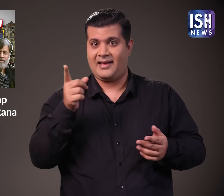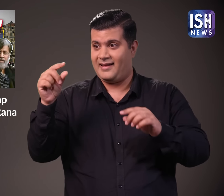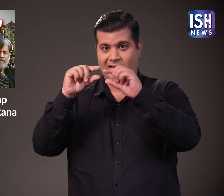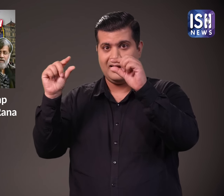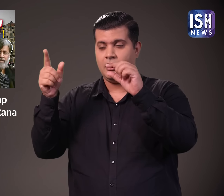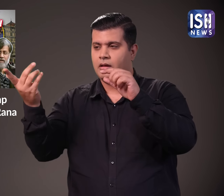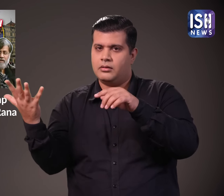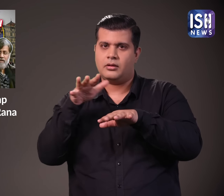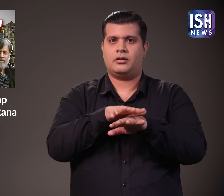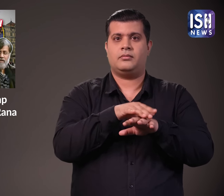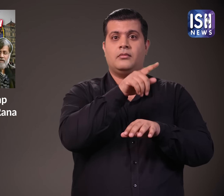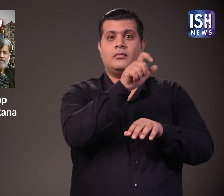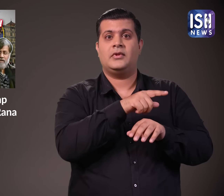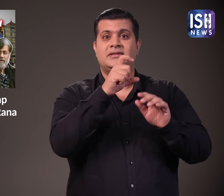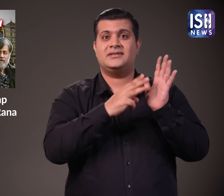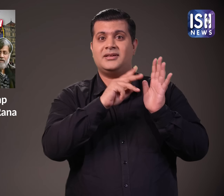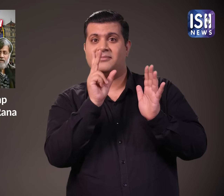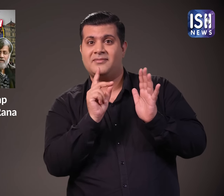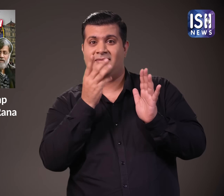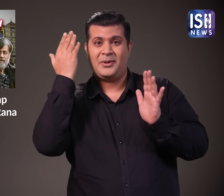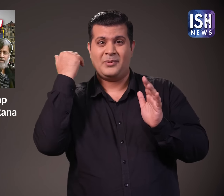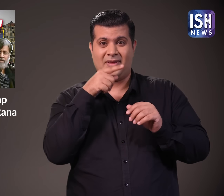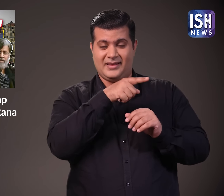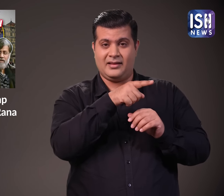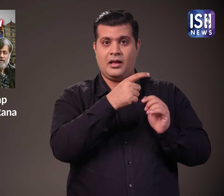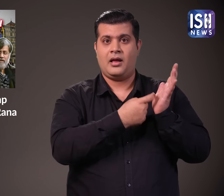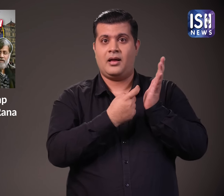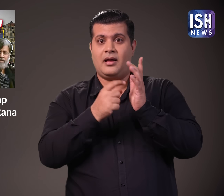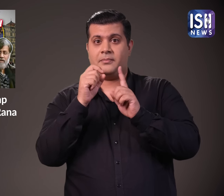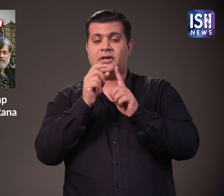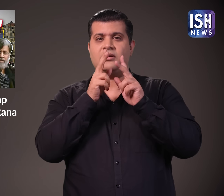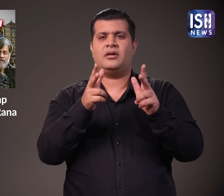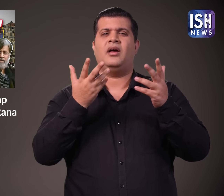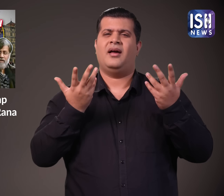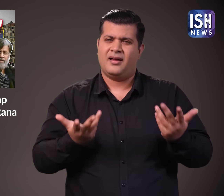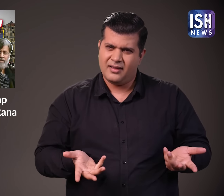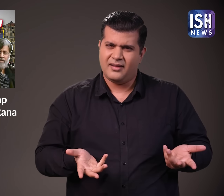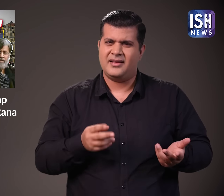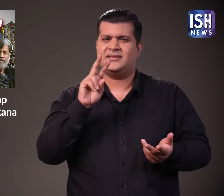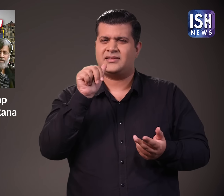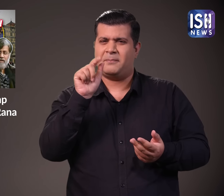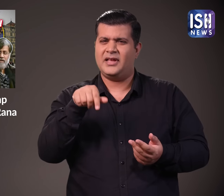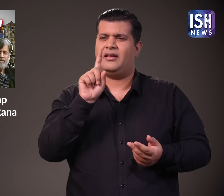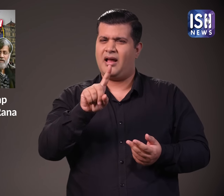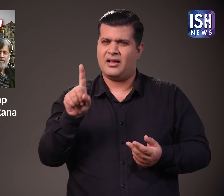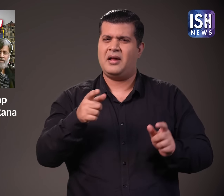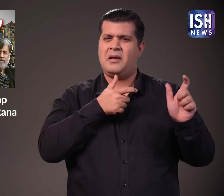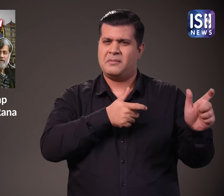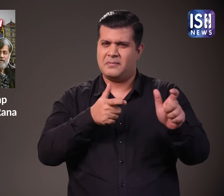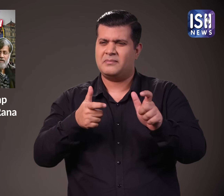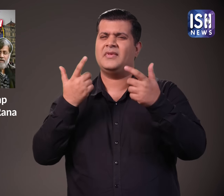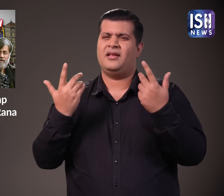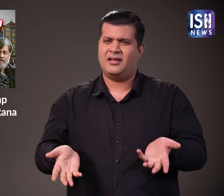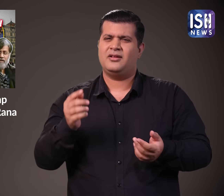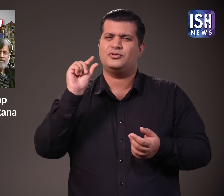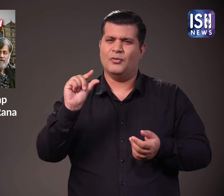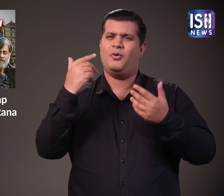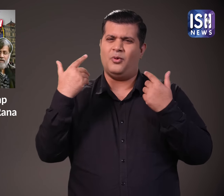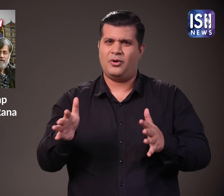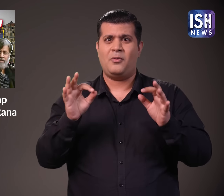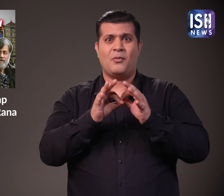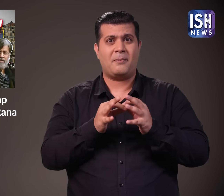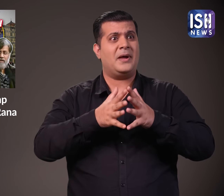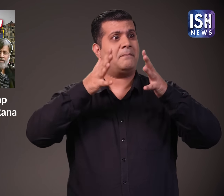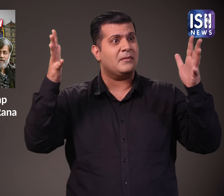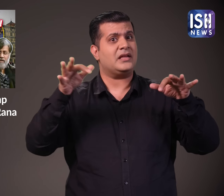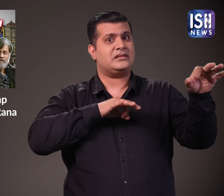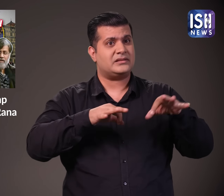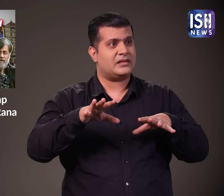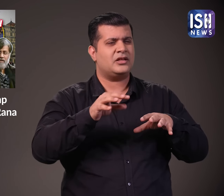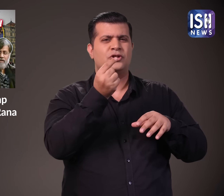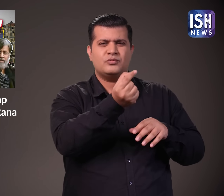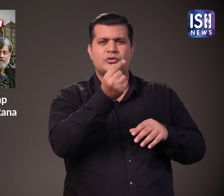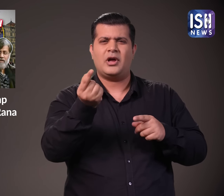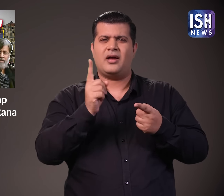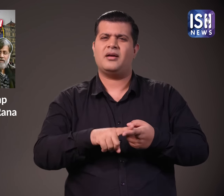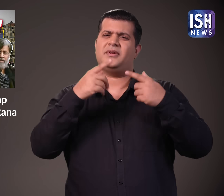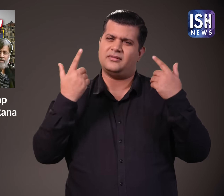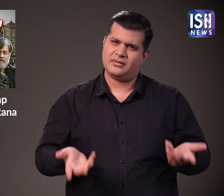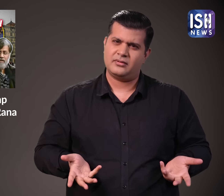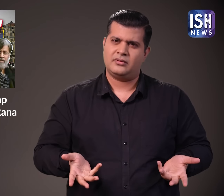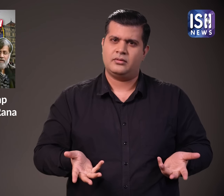After 26/11 attacks, Deputy CM R R Patil made a statement similar to the dialogue, 'Bade bade shehron mein aise chhote chhote haadse hote rehte hain.'